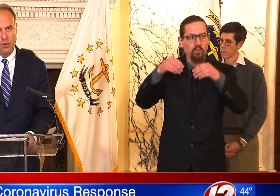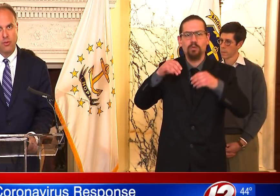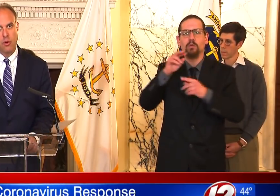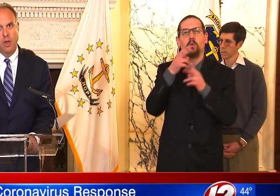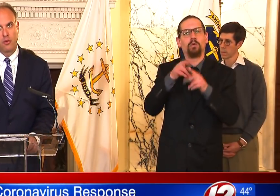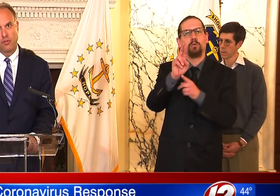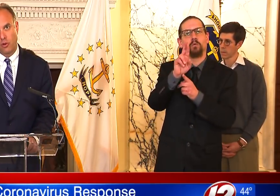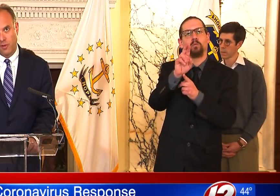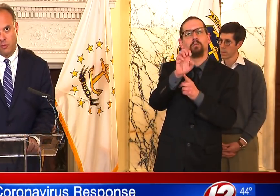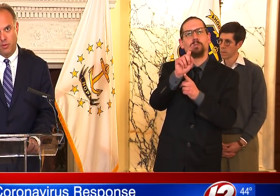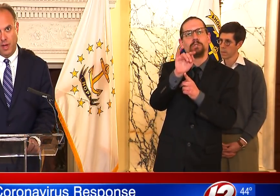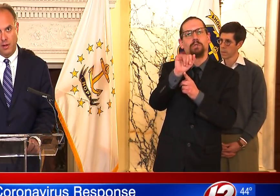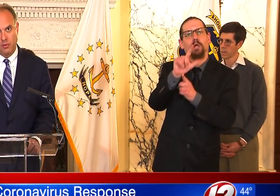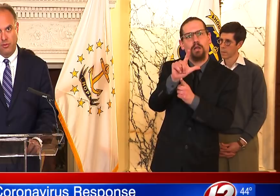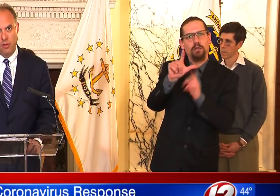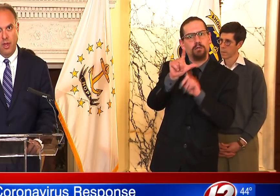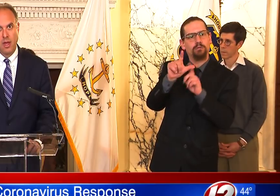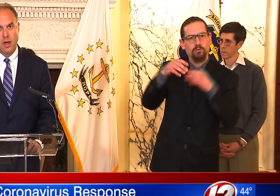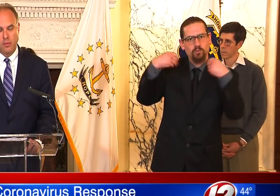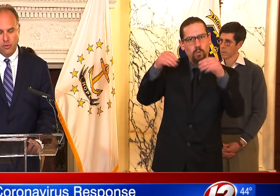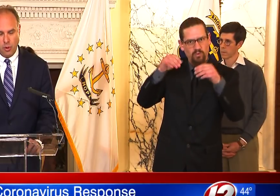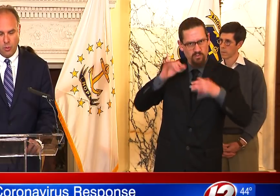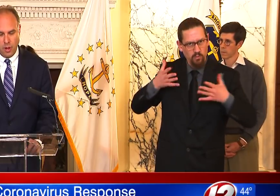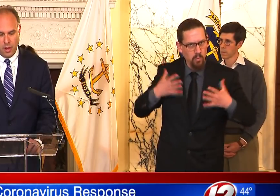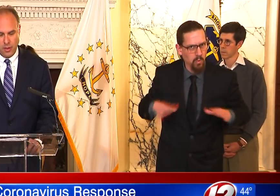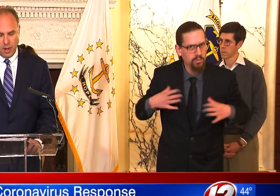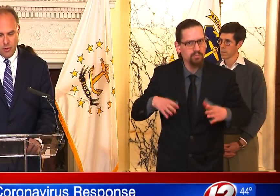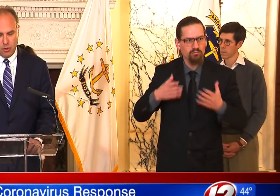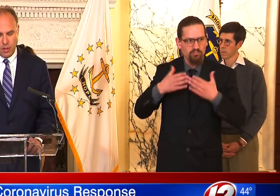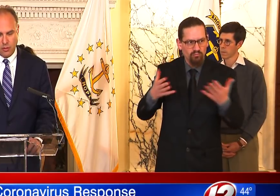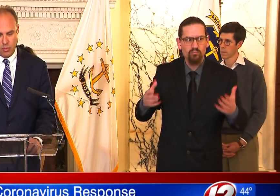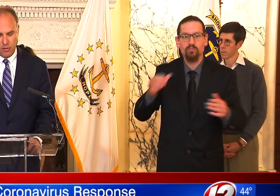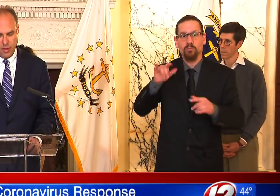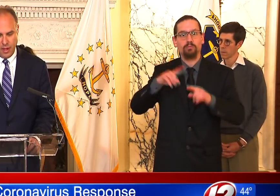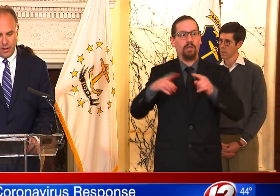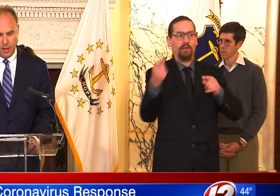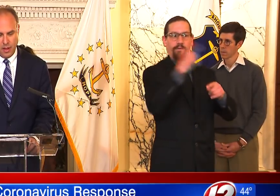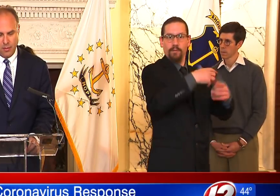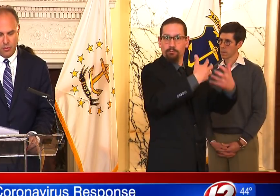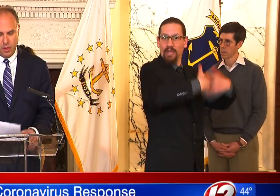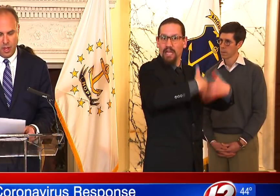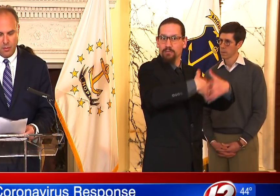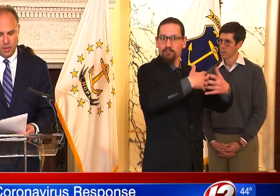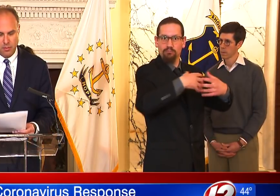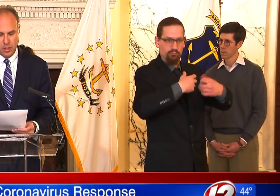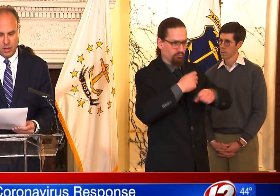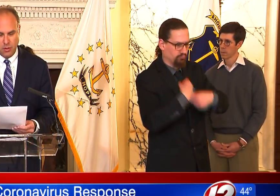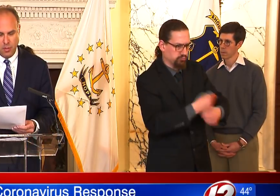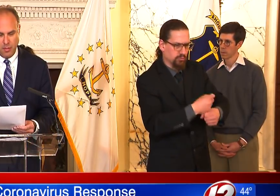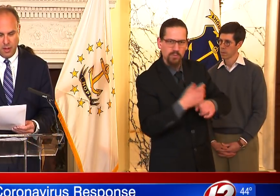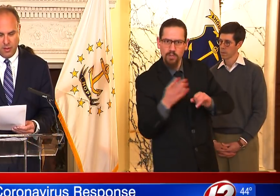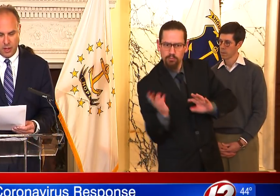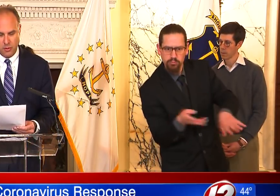DETERMINATIONS WERE ABOUT NONCRITICAL RETAIL WE DID